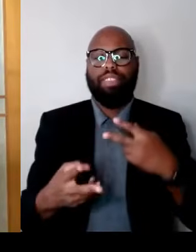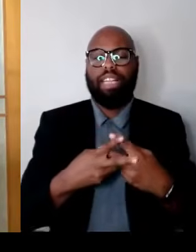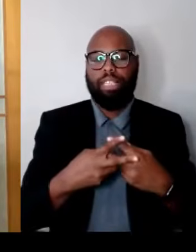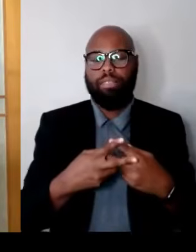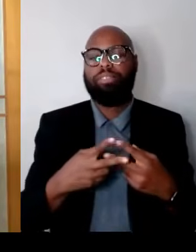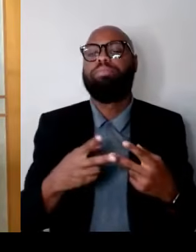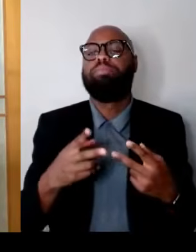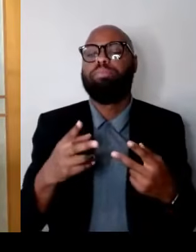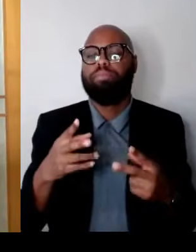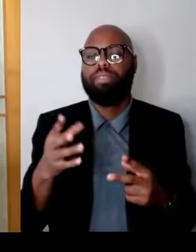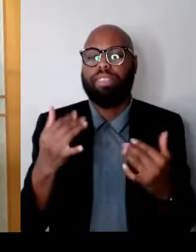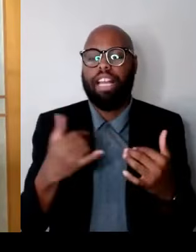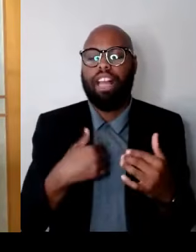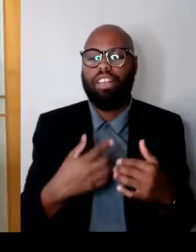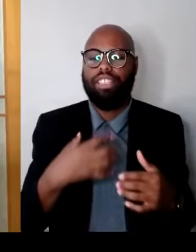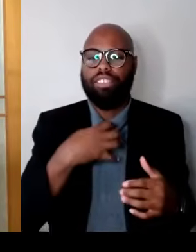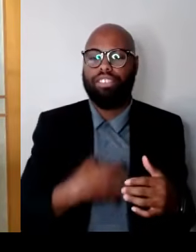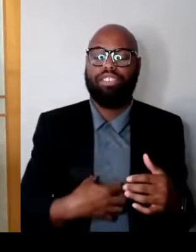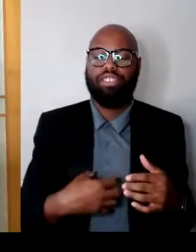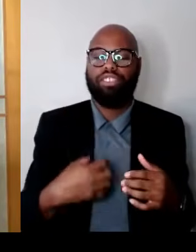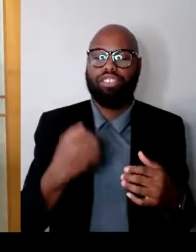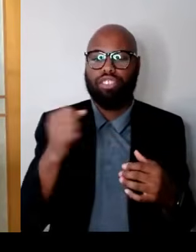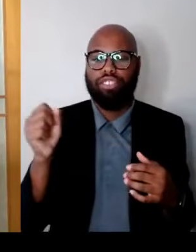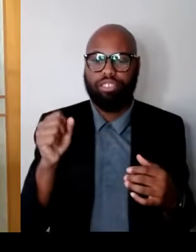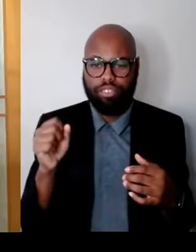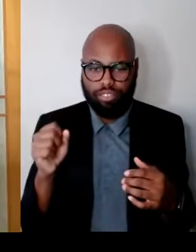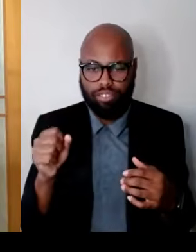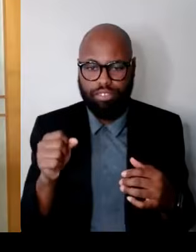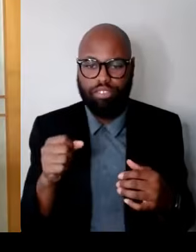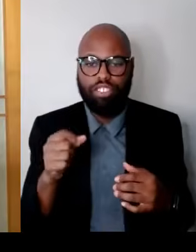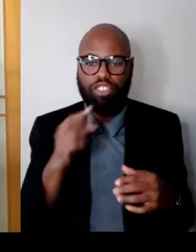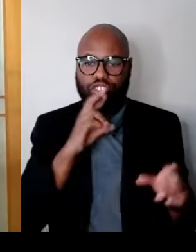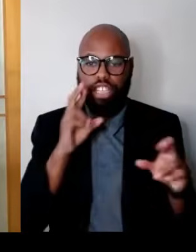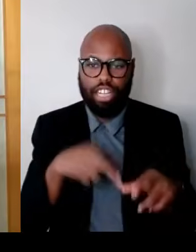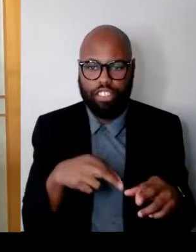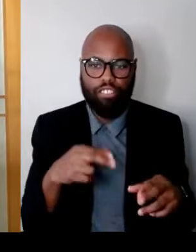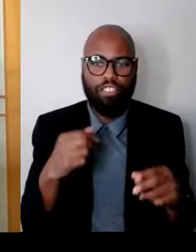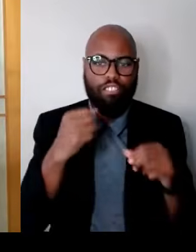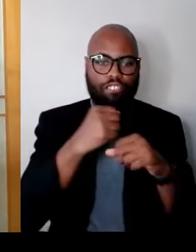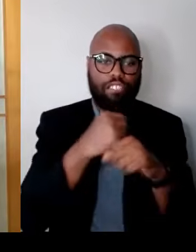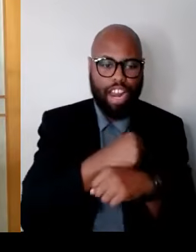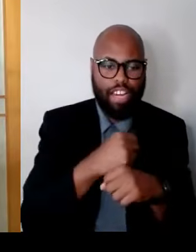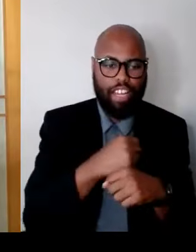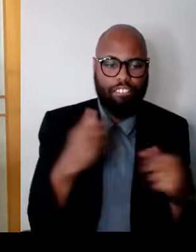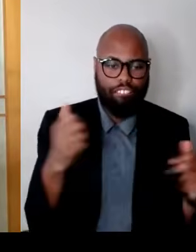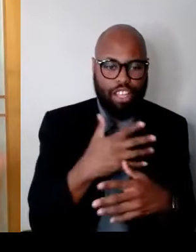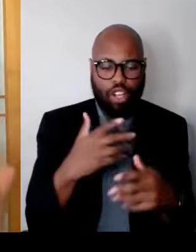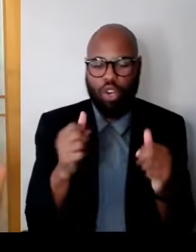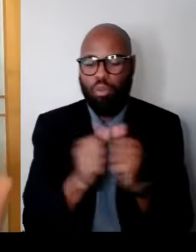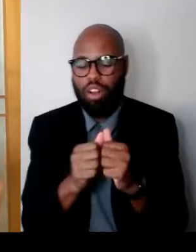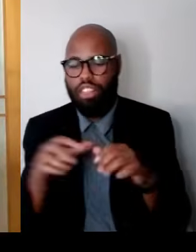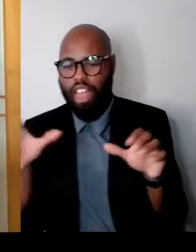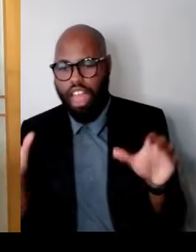as retaliation for taking action, for fighting fear with action. And it's just amazing.